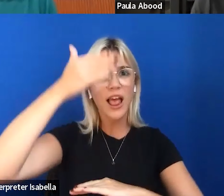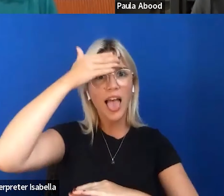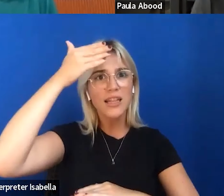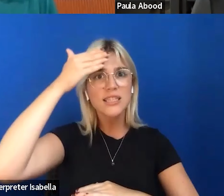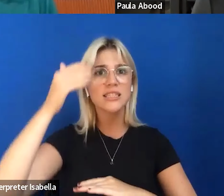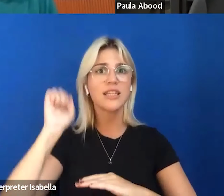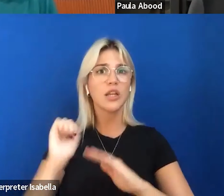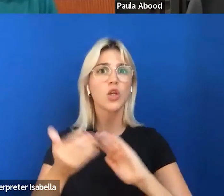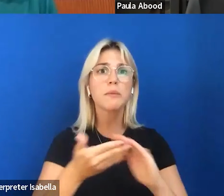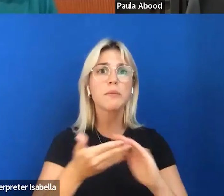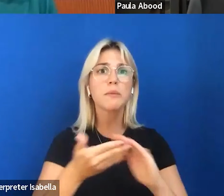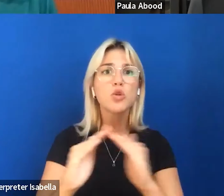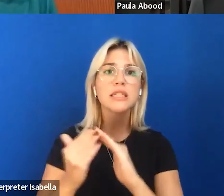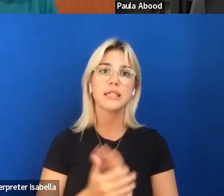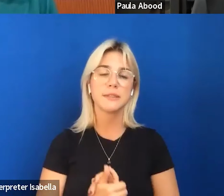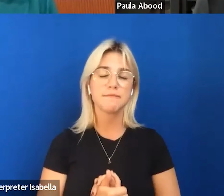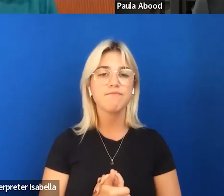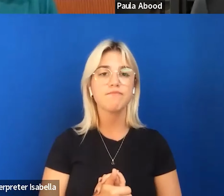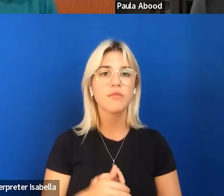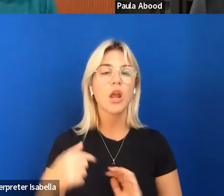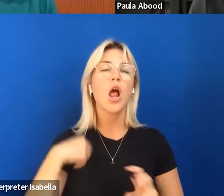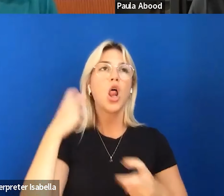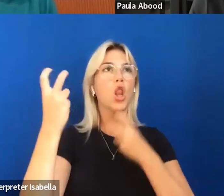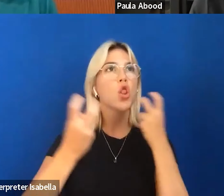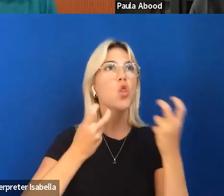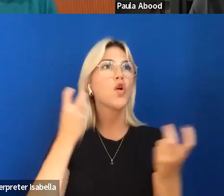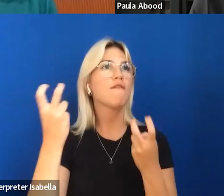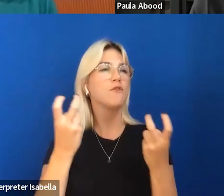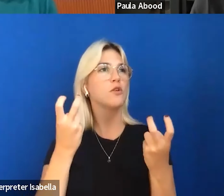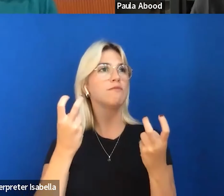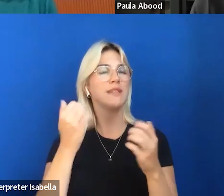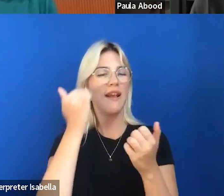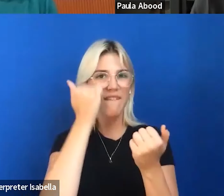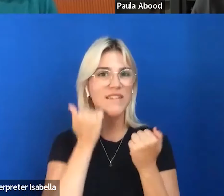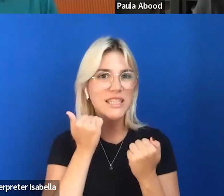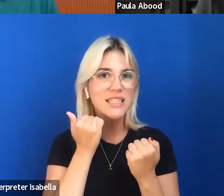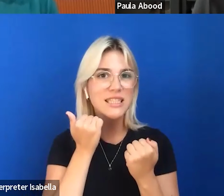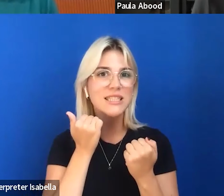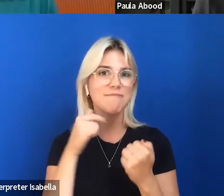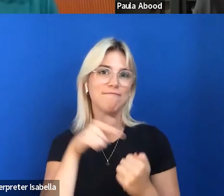So, I guess I look for evidence that the process of engagement is community led or co-led